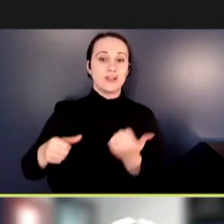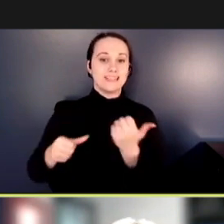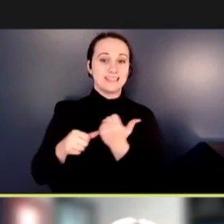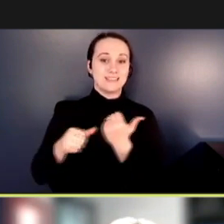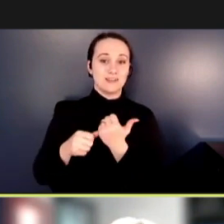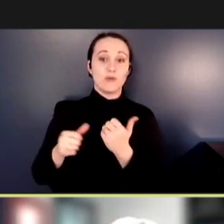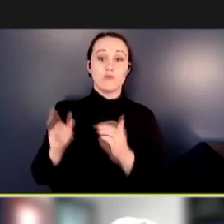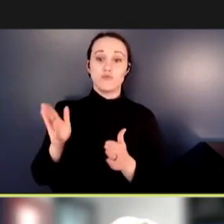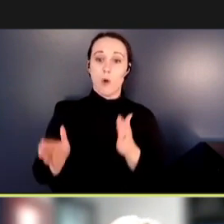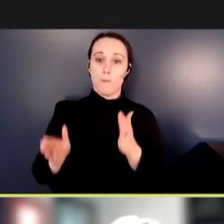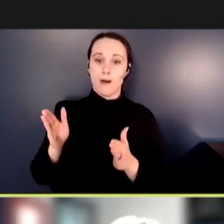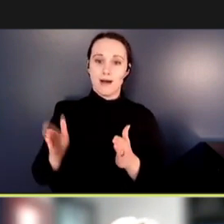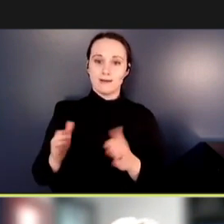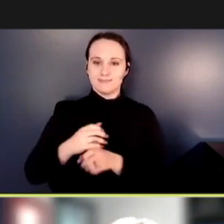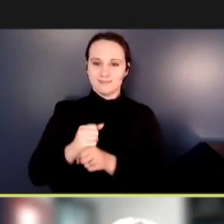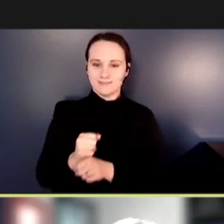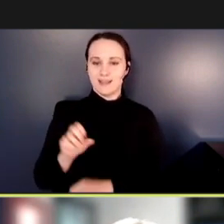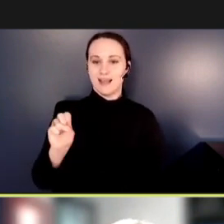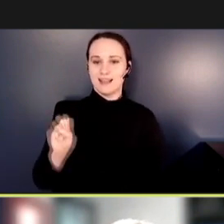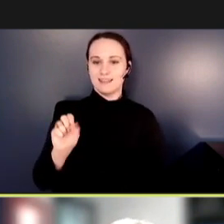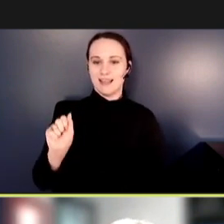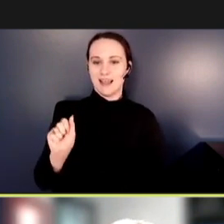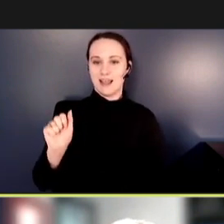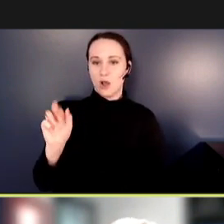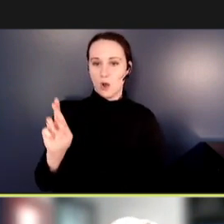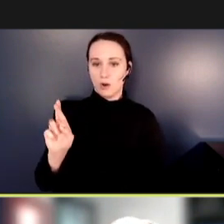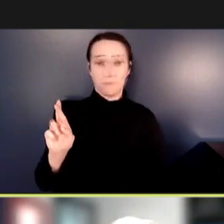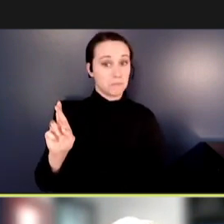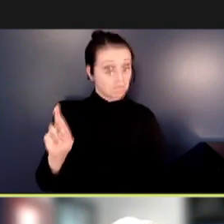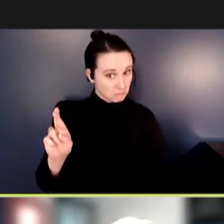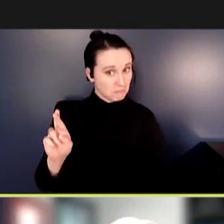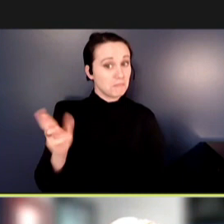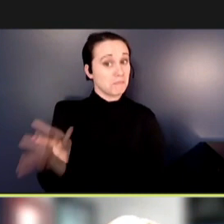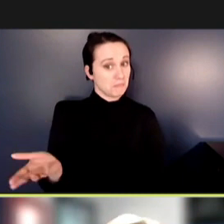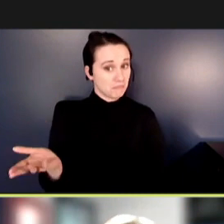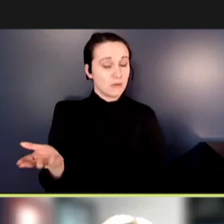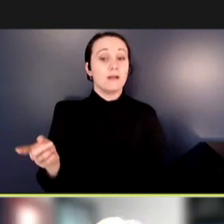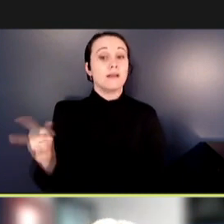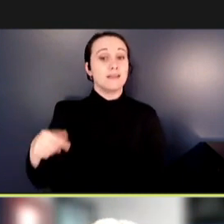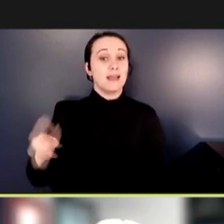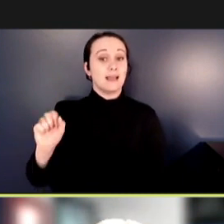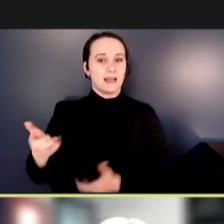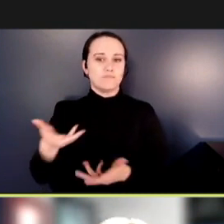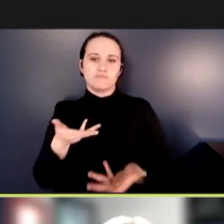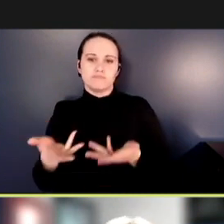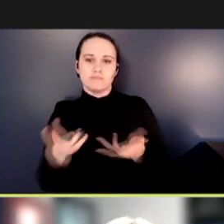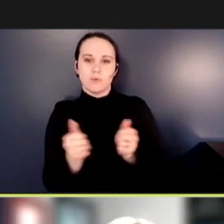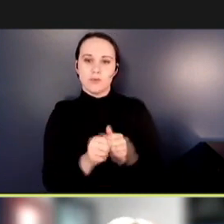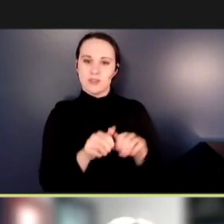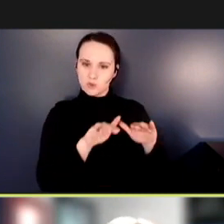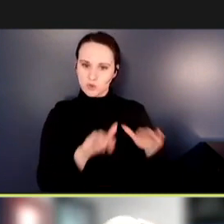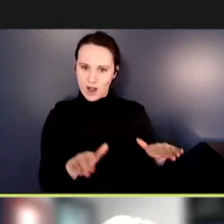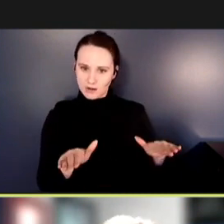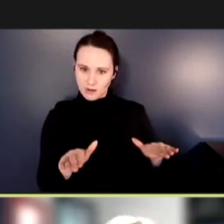also known as SAR. These can interact with the child, they can capture their attention and